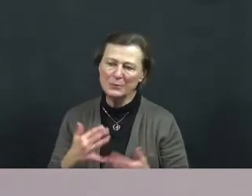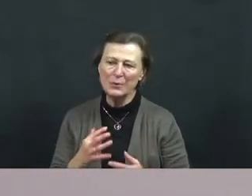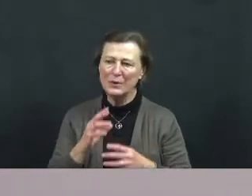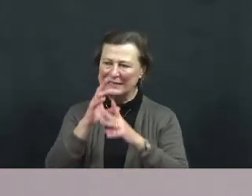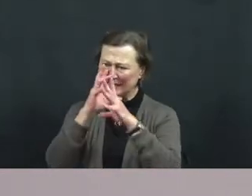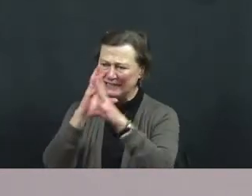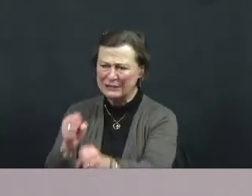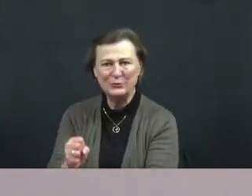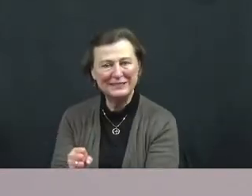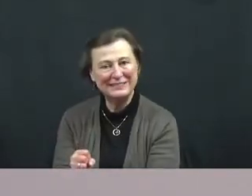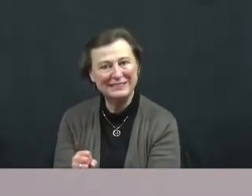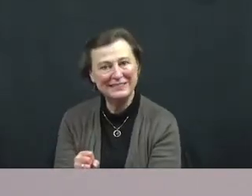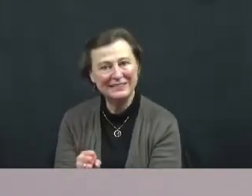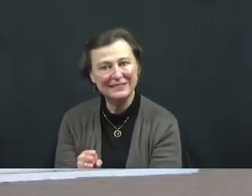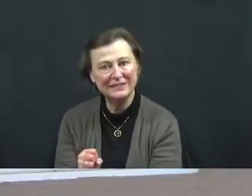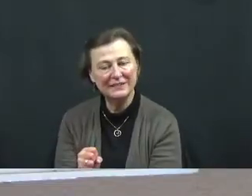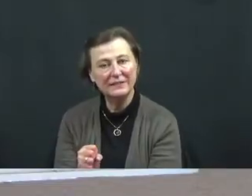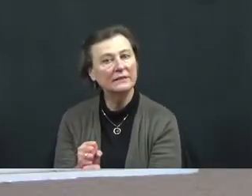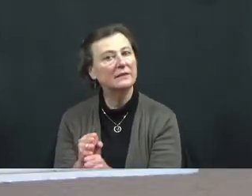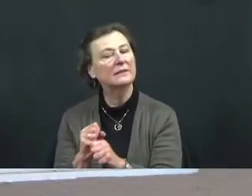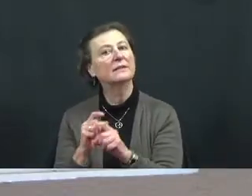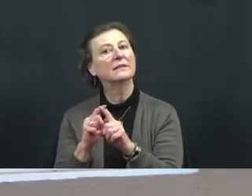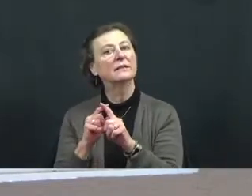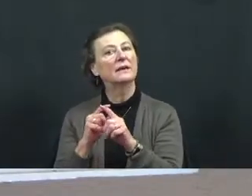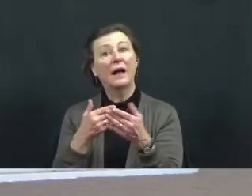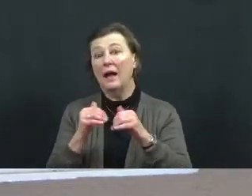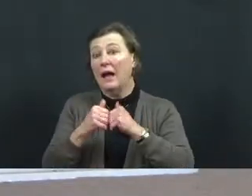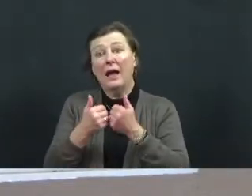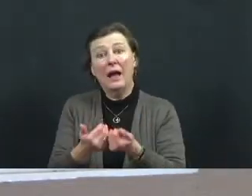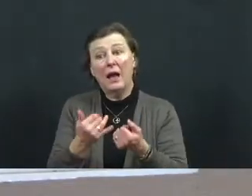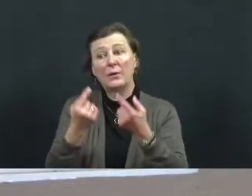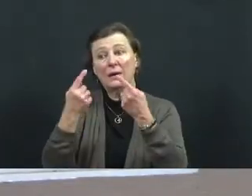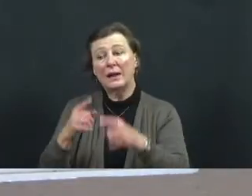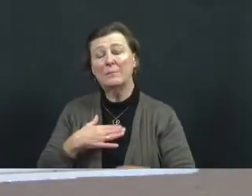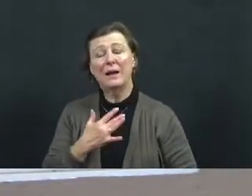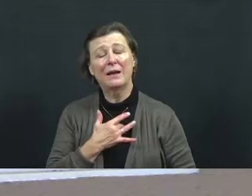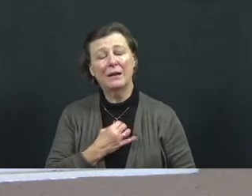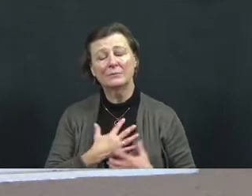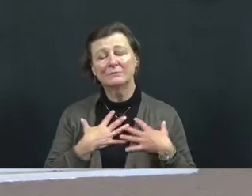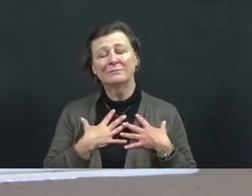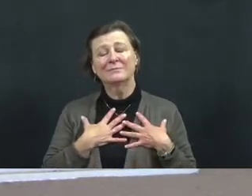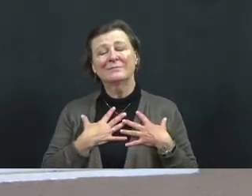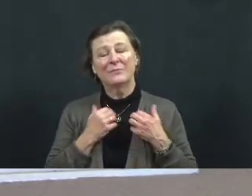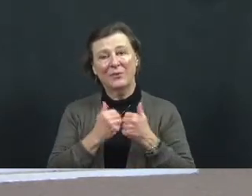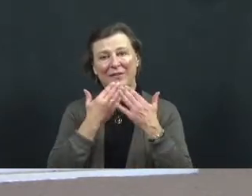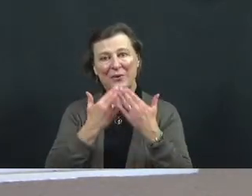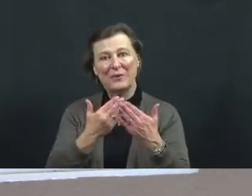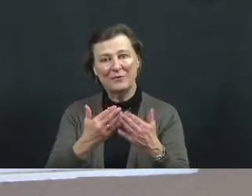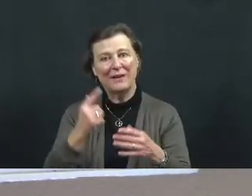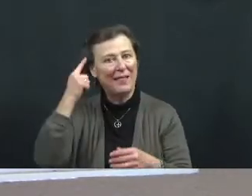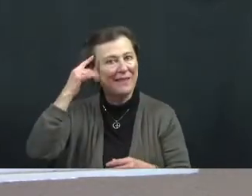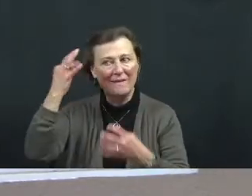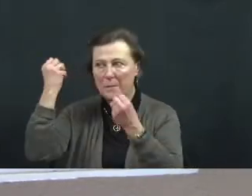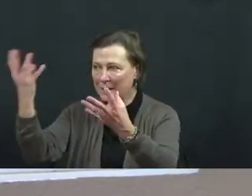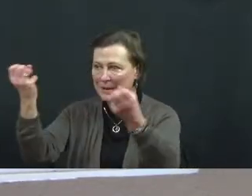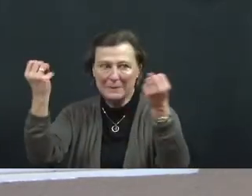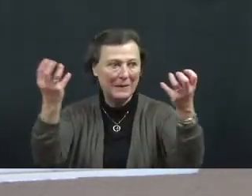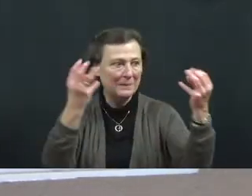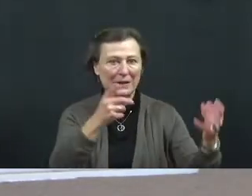However, it does happen. My heart floods with gratitude when I think of the many, the many, who have befriended